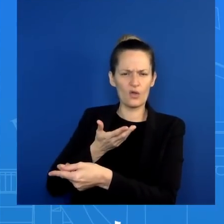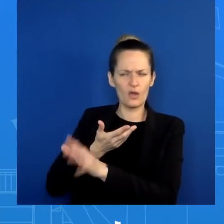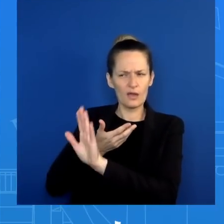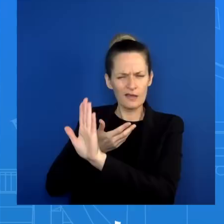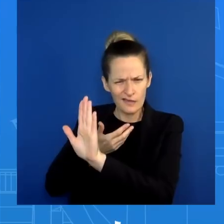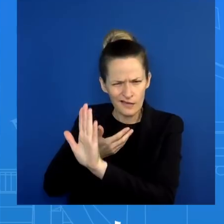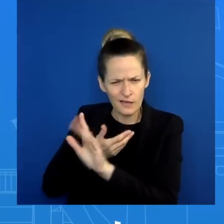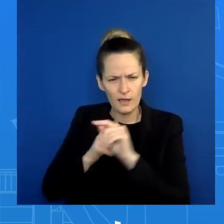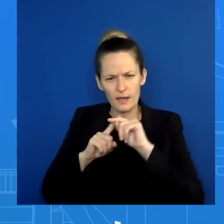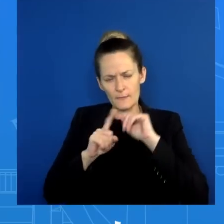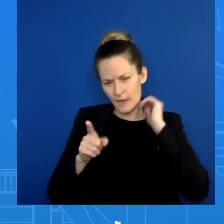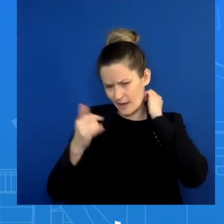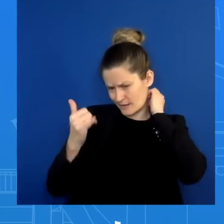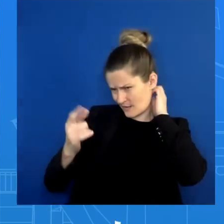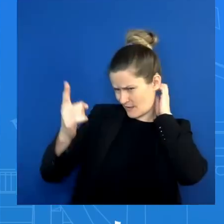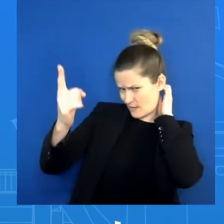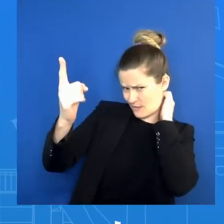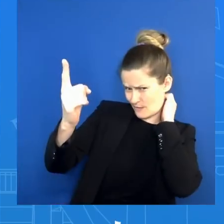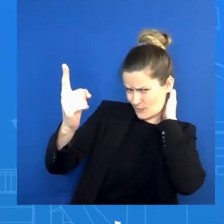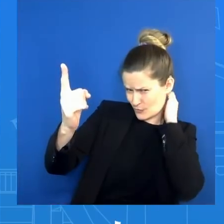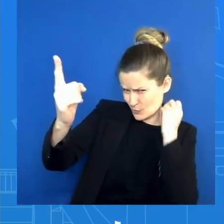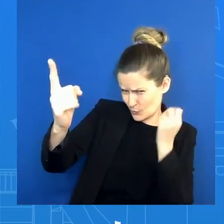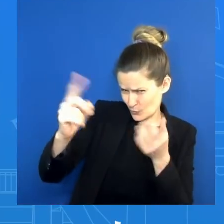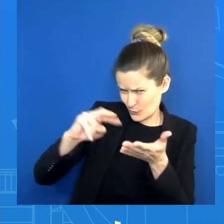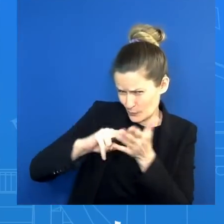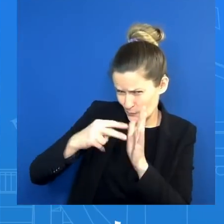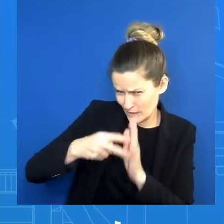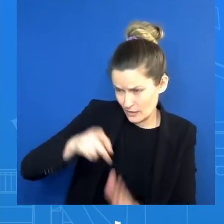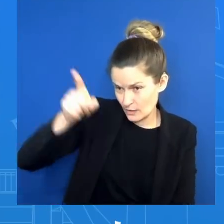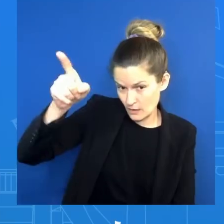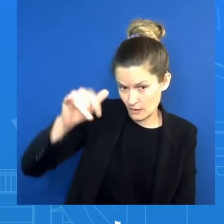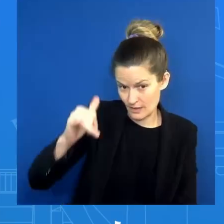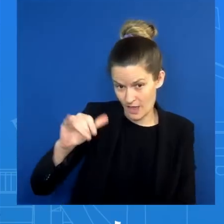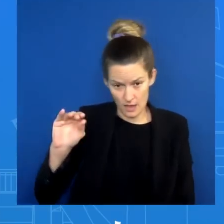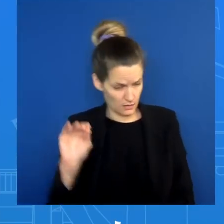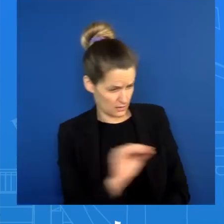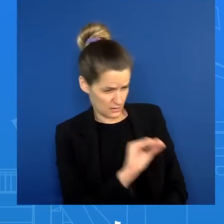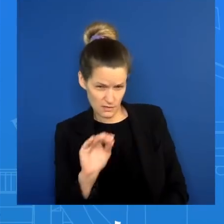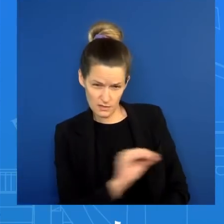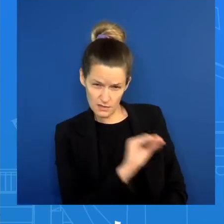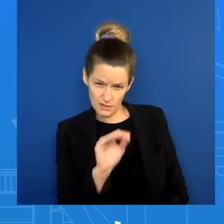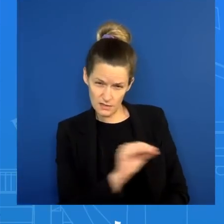And I guess that's I just yeah, that's what I'm trying to. Ms. Jean-Pierre: Understand and I'm trying to explain to you